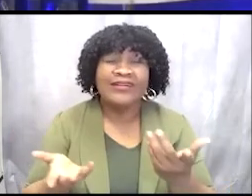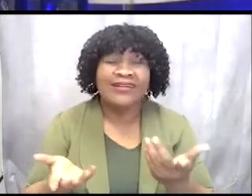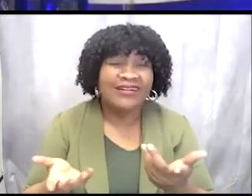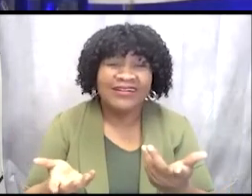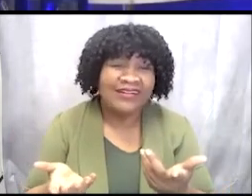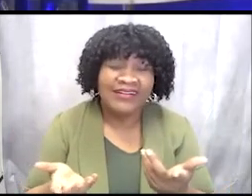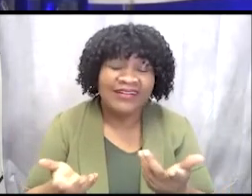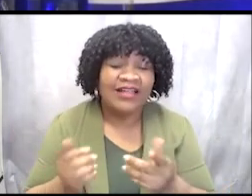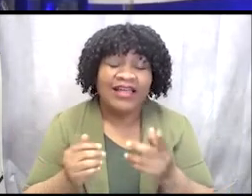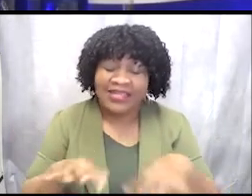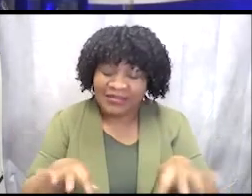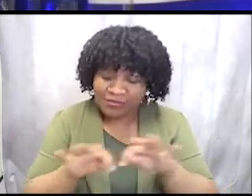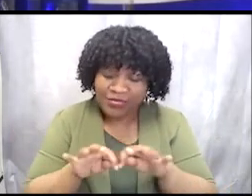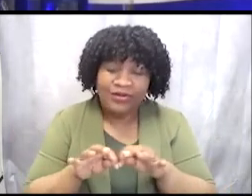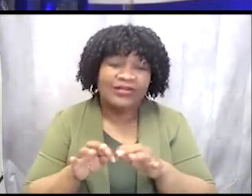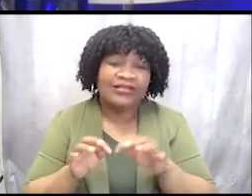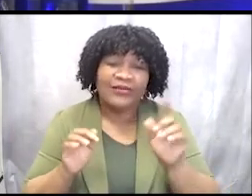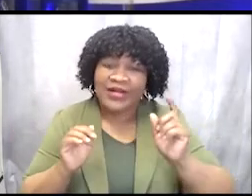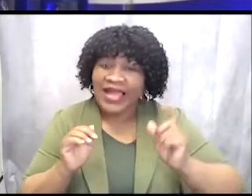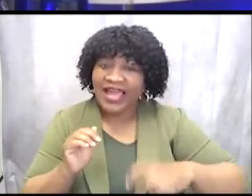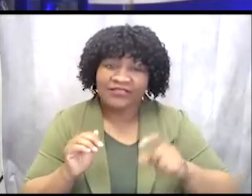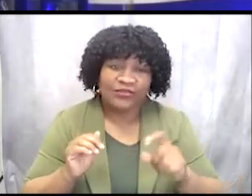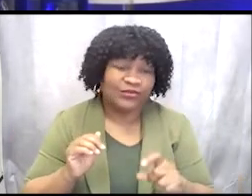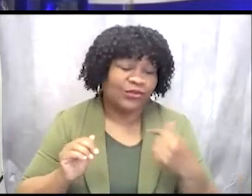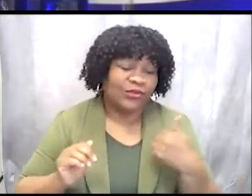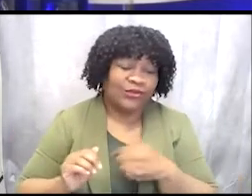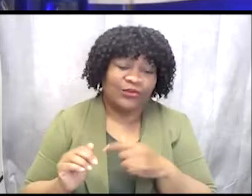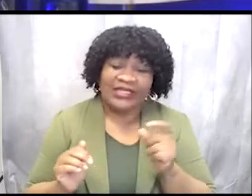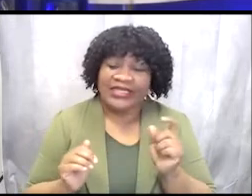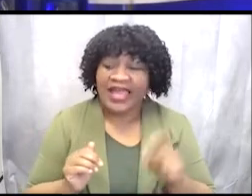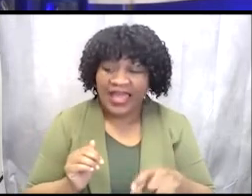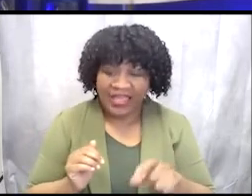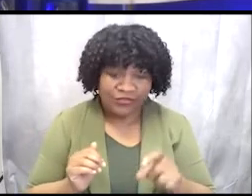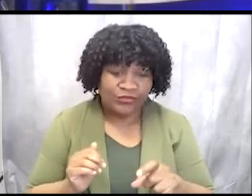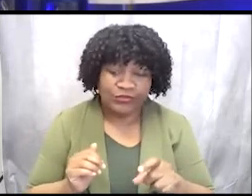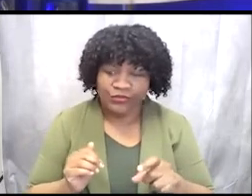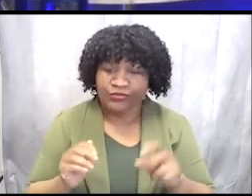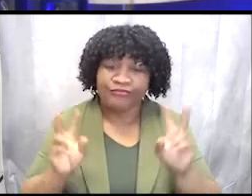And so they have to not only "be educated",